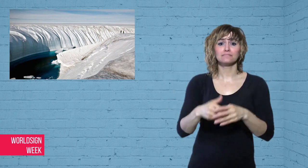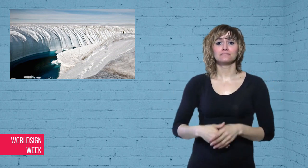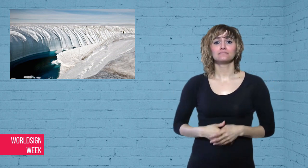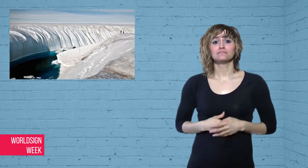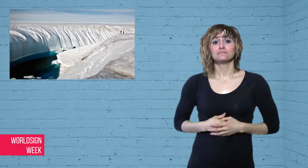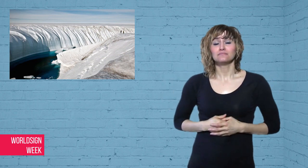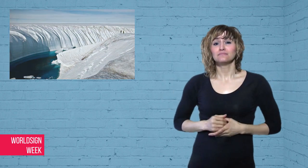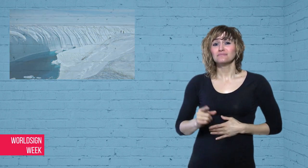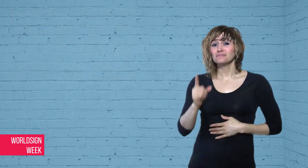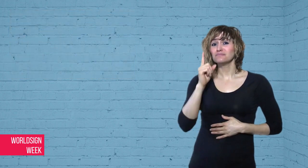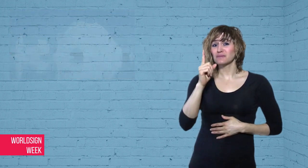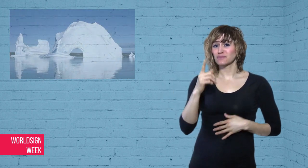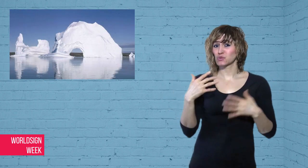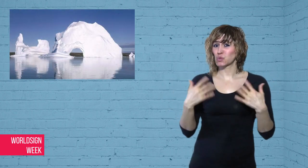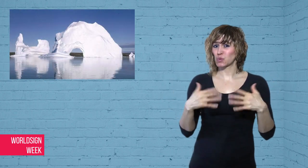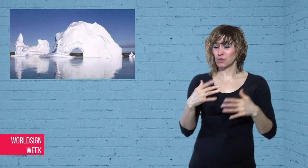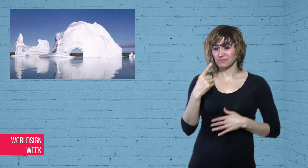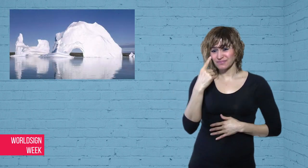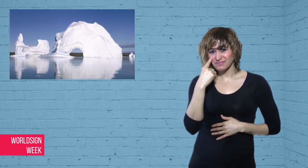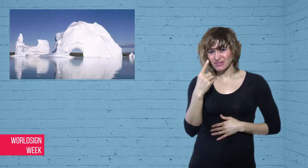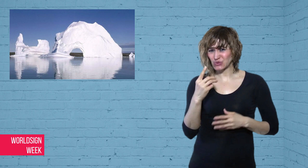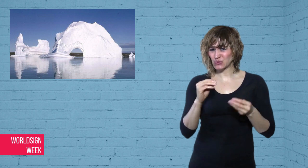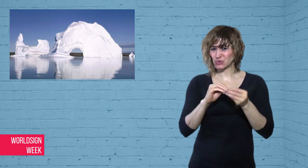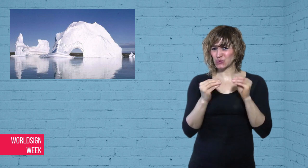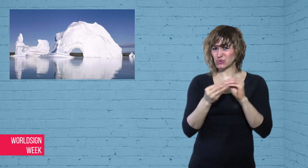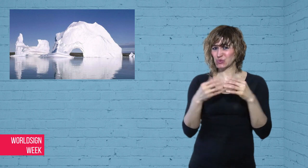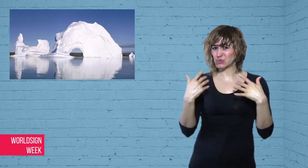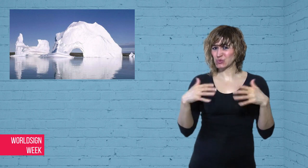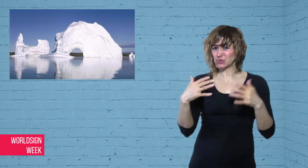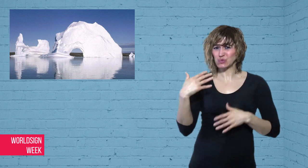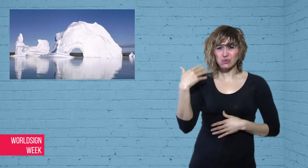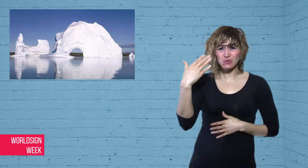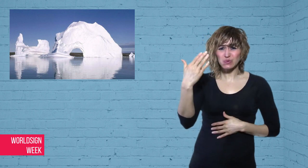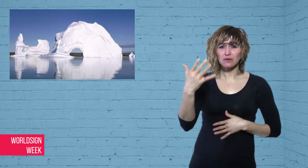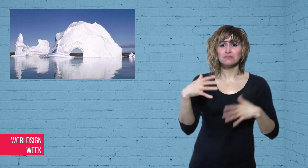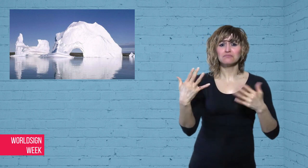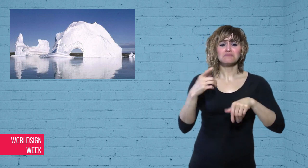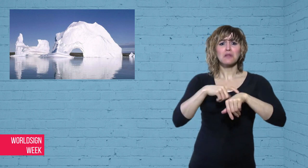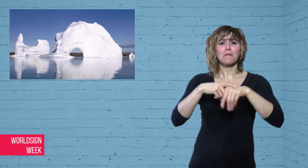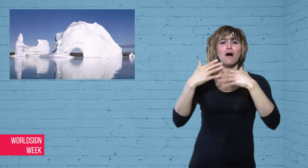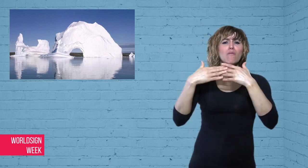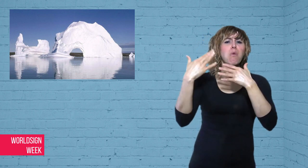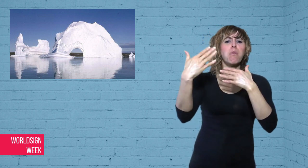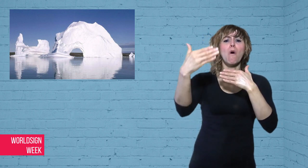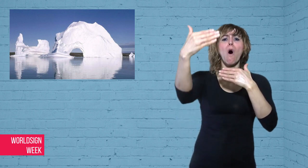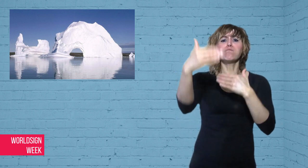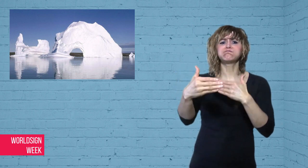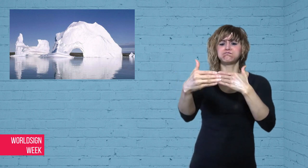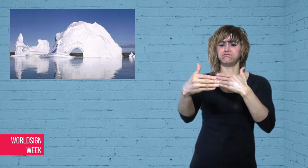coastal areas around the world.